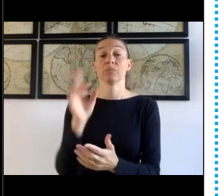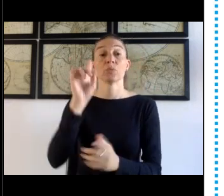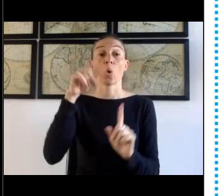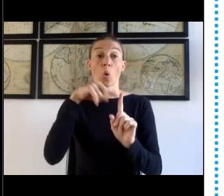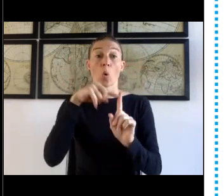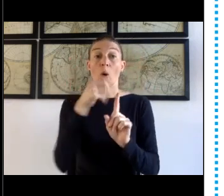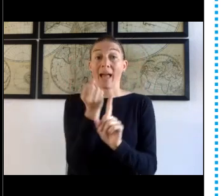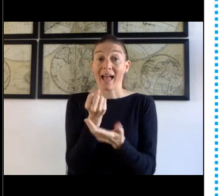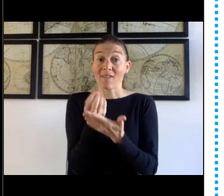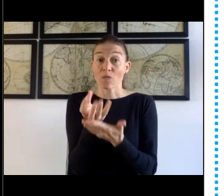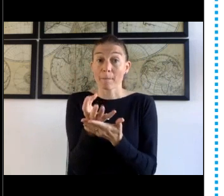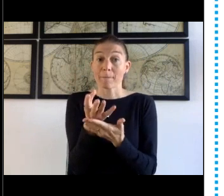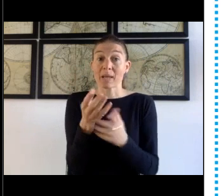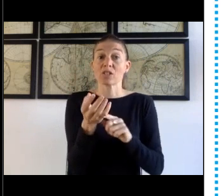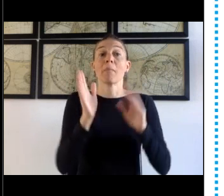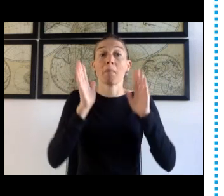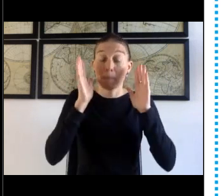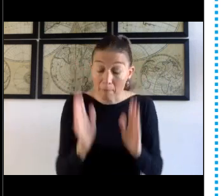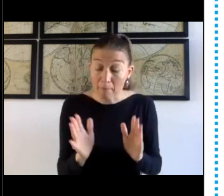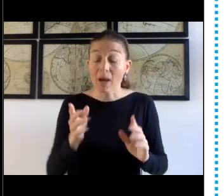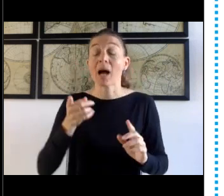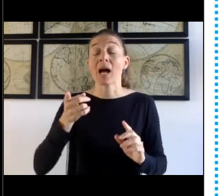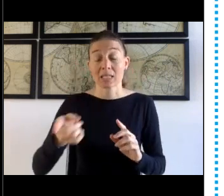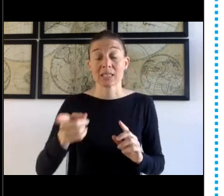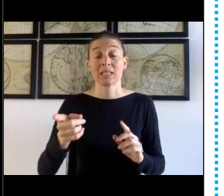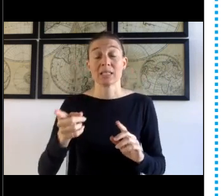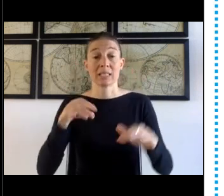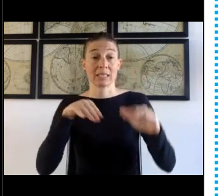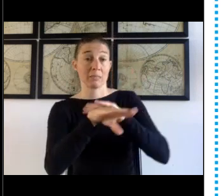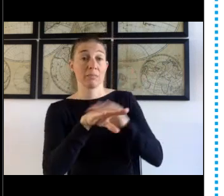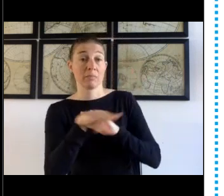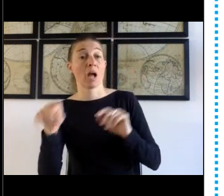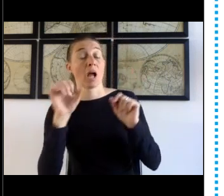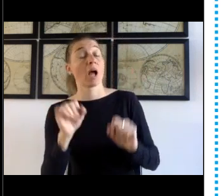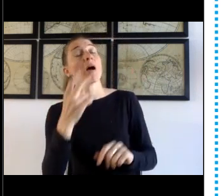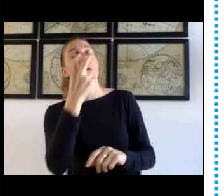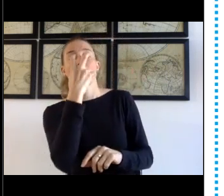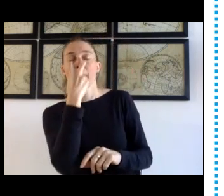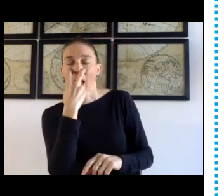for blind and partially sighted persons. It doesn't specify how this should be done